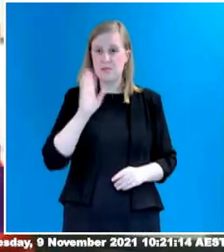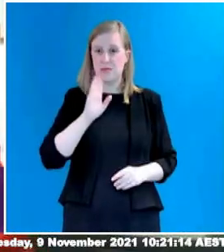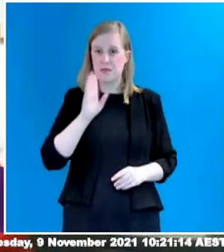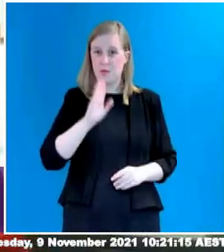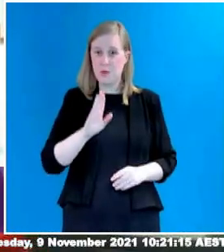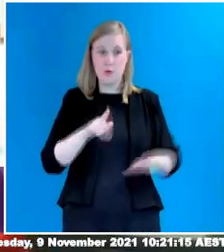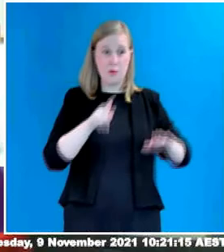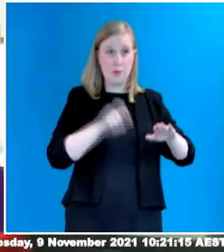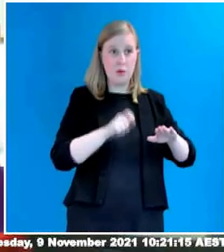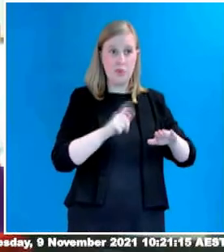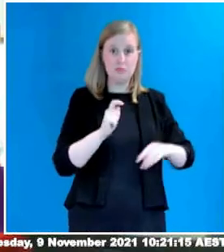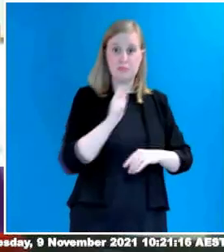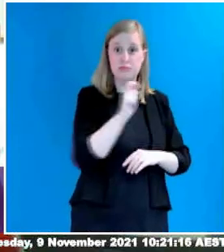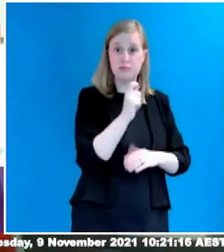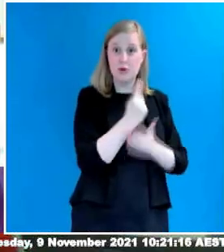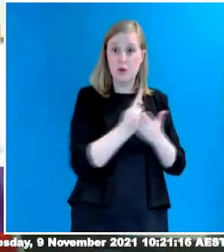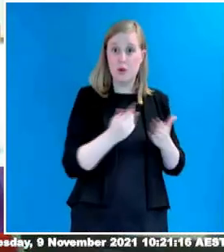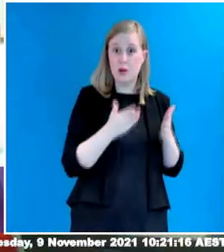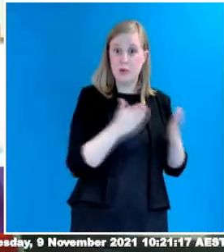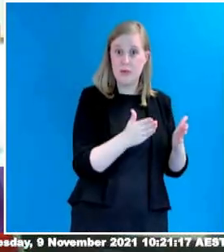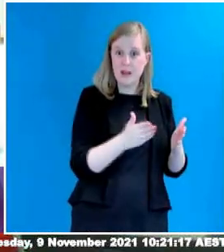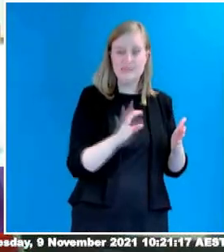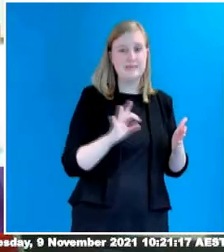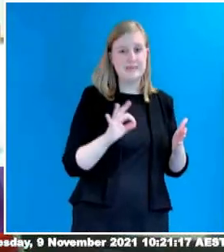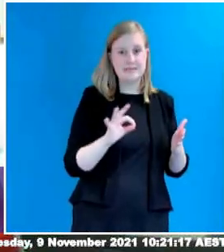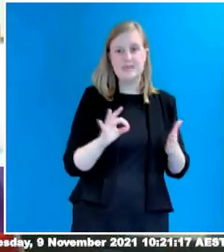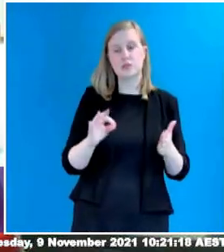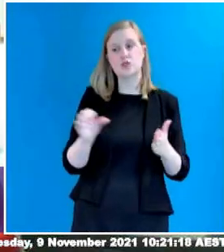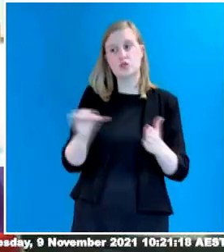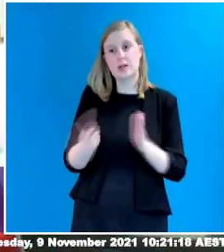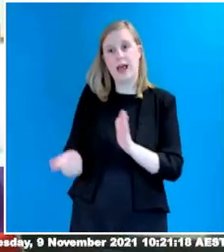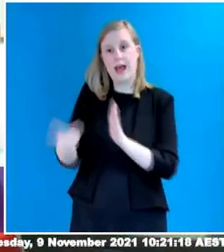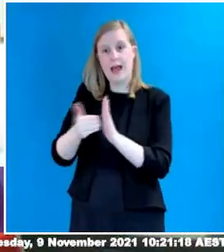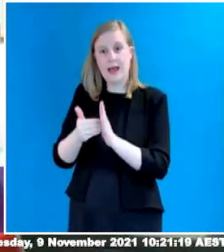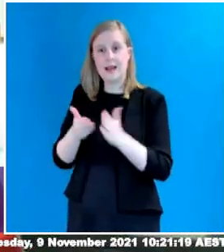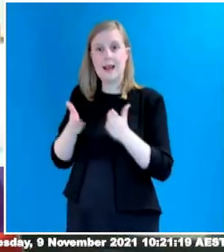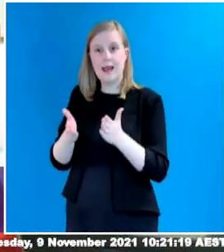and effective than requiring people to go to the Supreme Court, or to add on